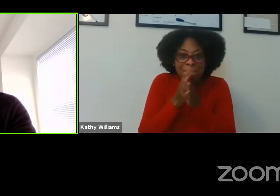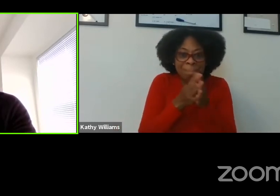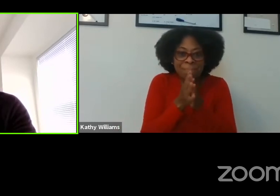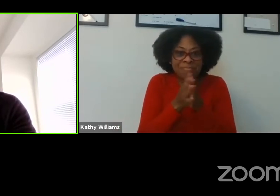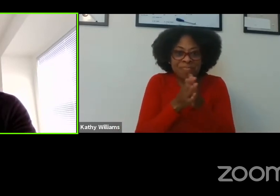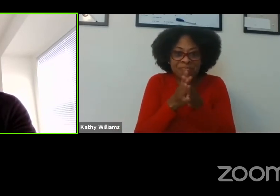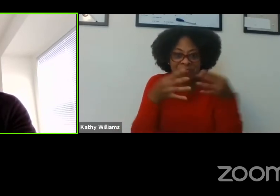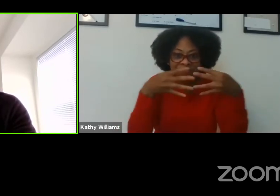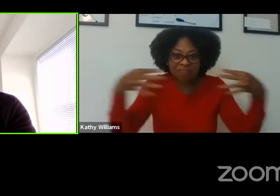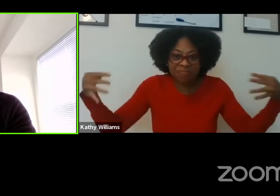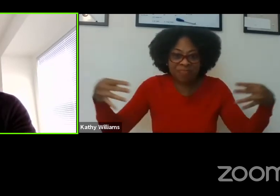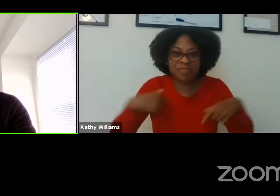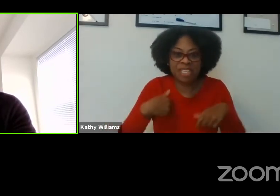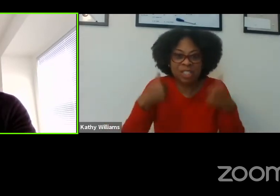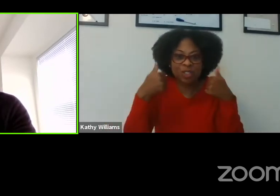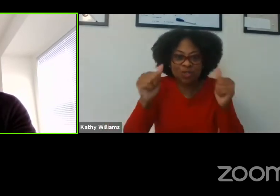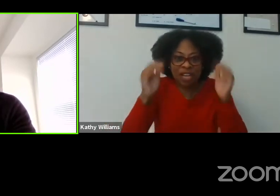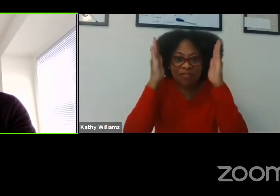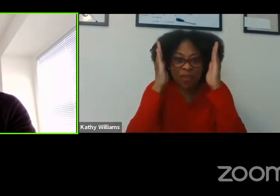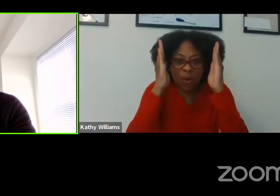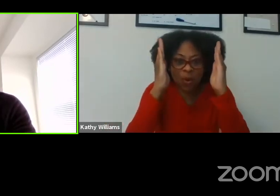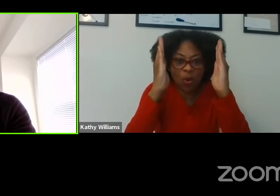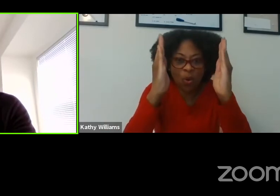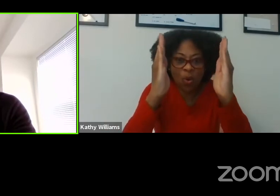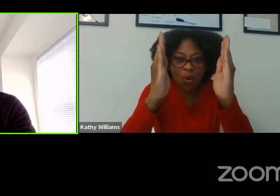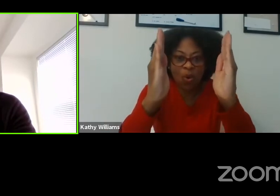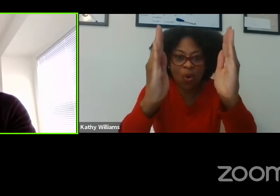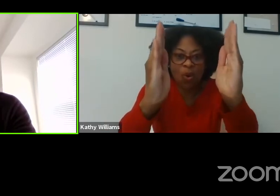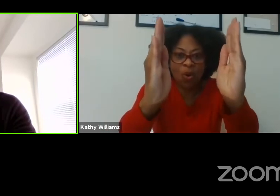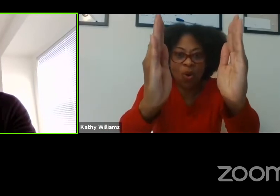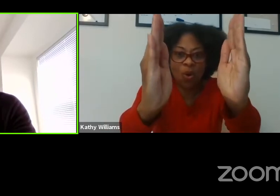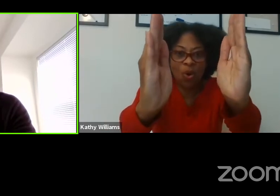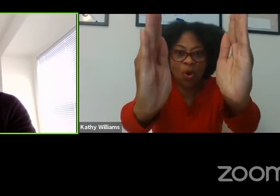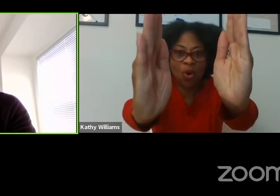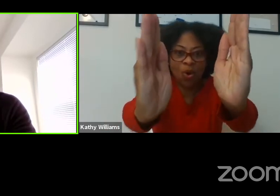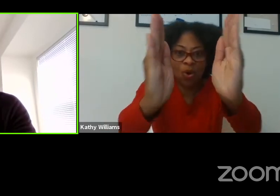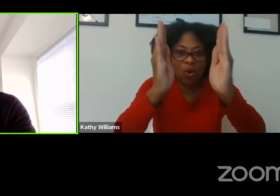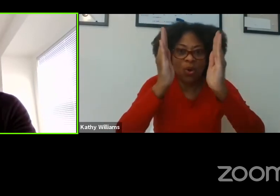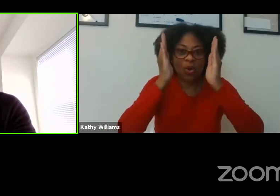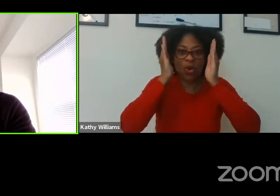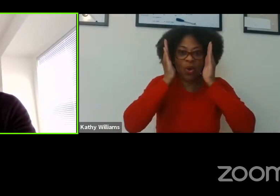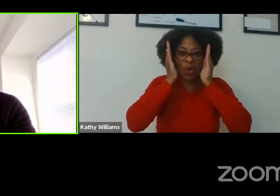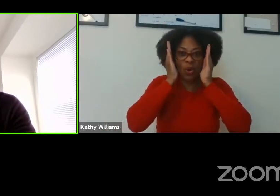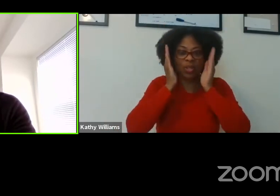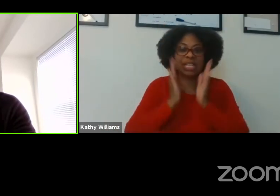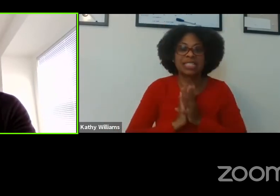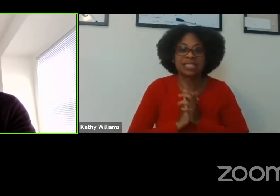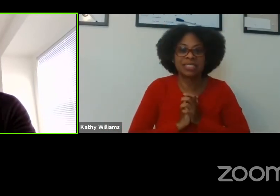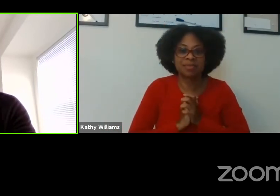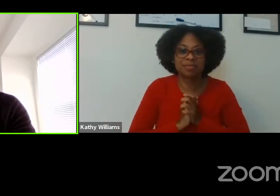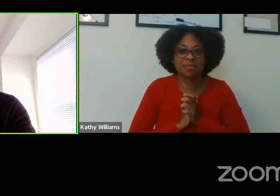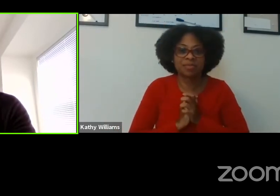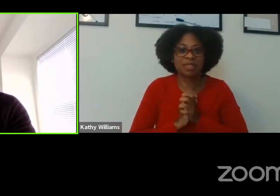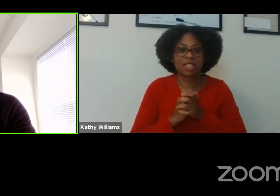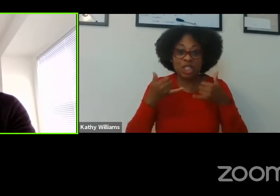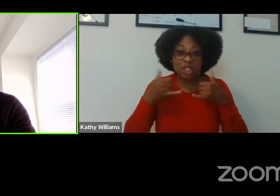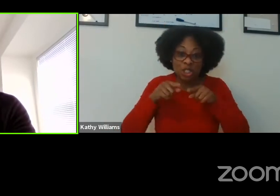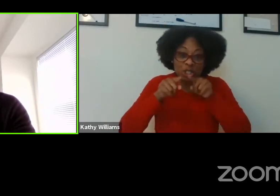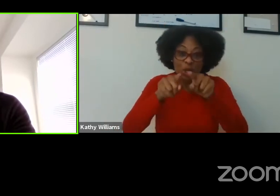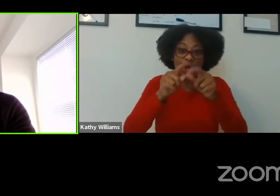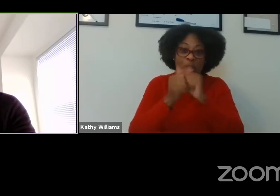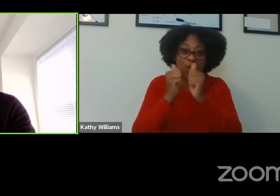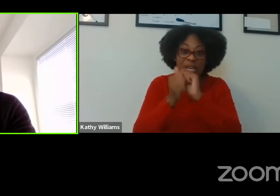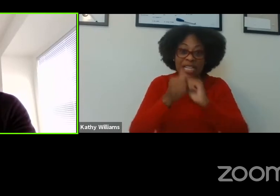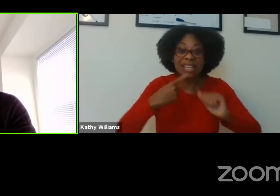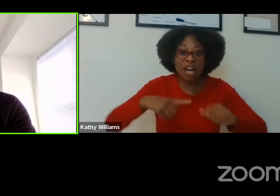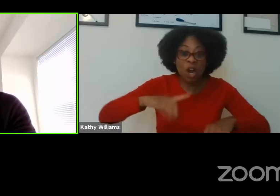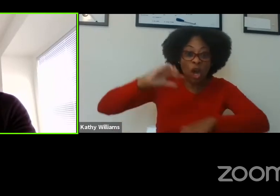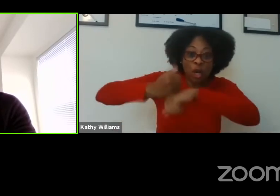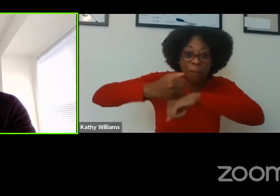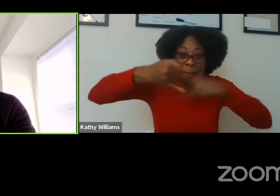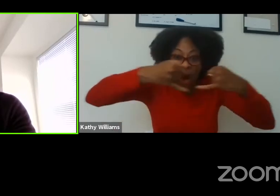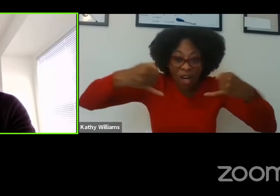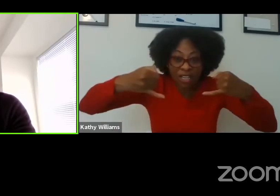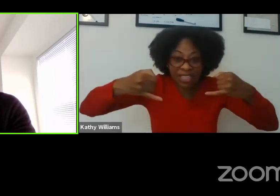during the race they said on your mark, get set,